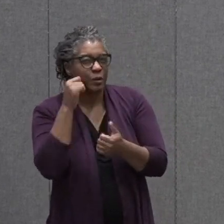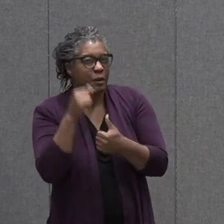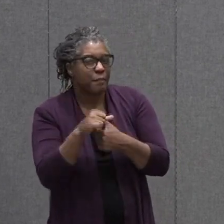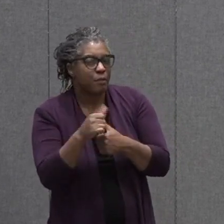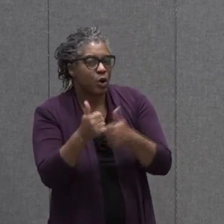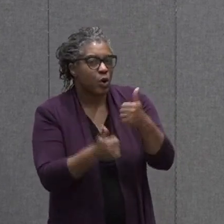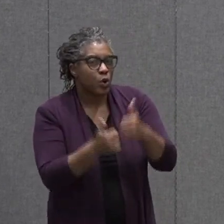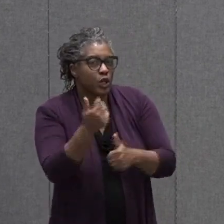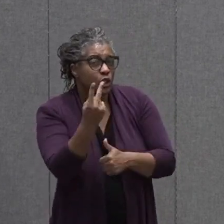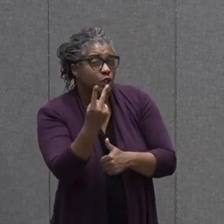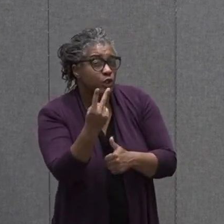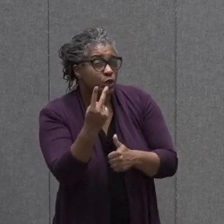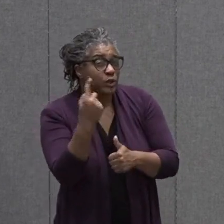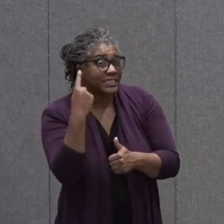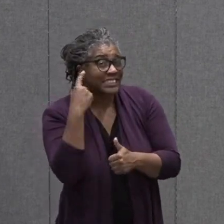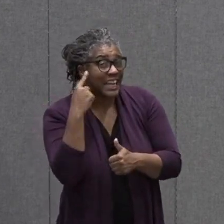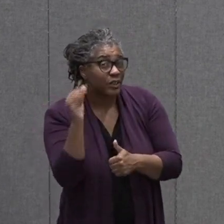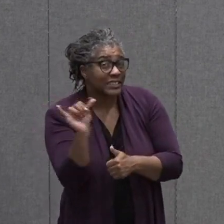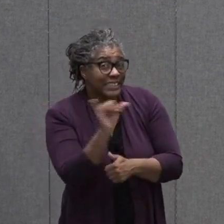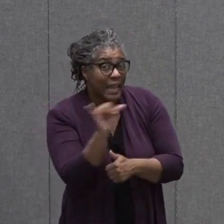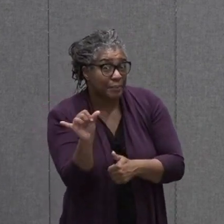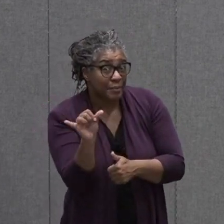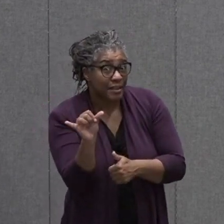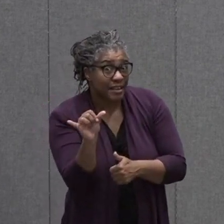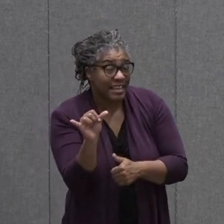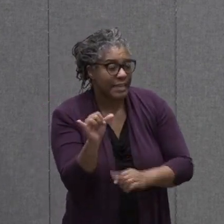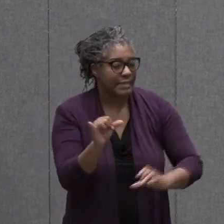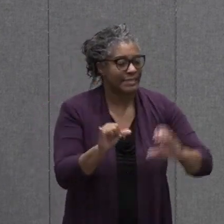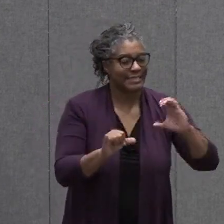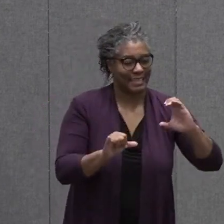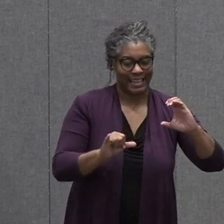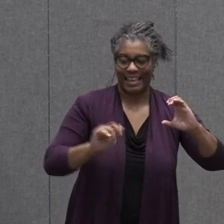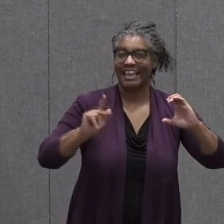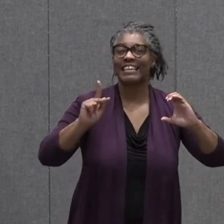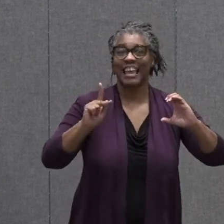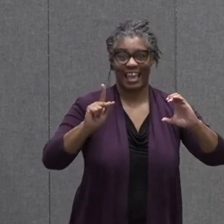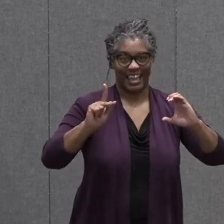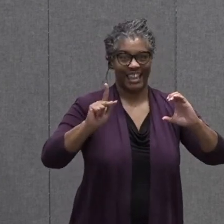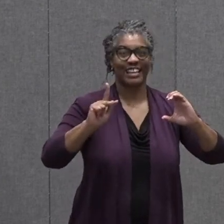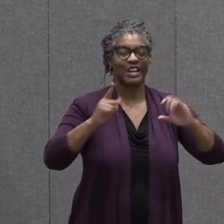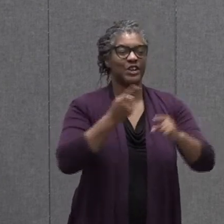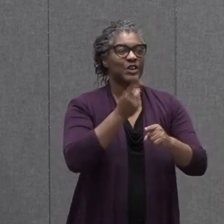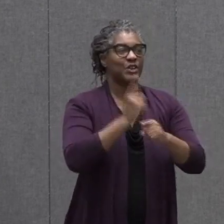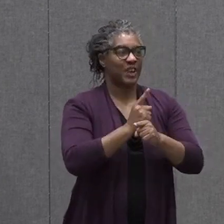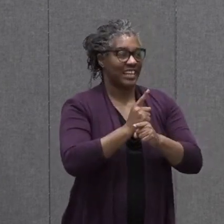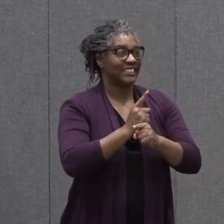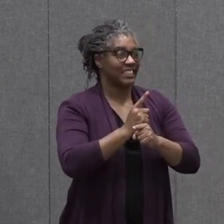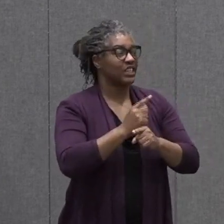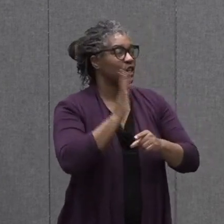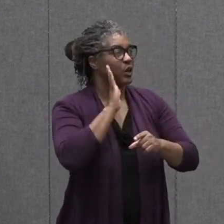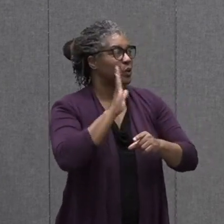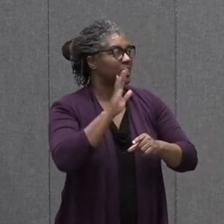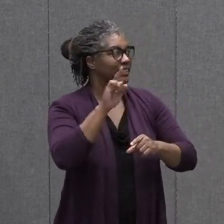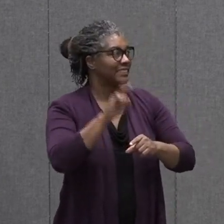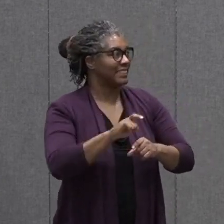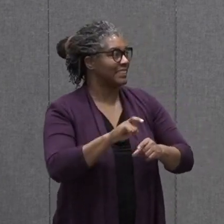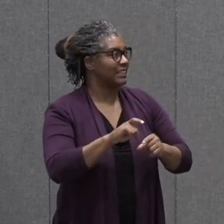You're right, C and k. We'll need both of those letters to build this word. Kuh,